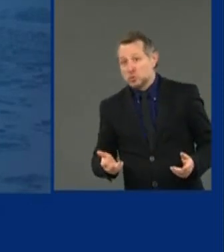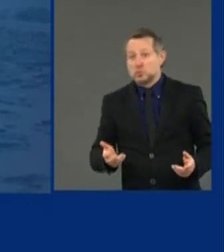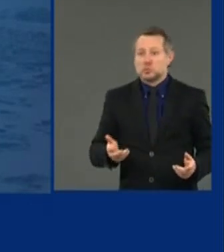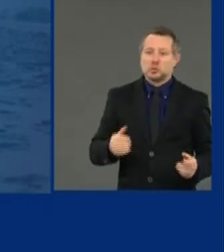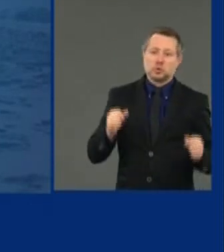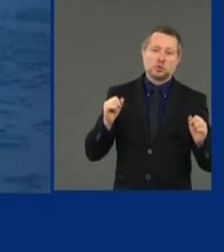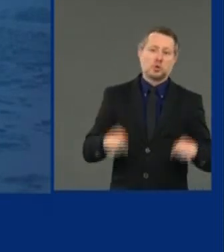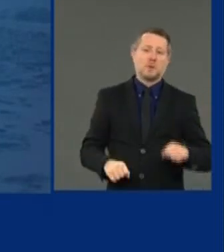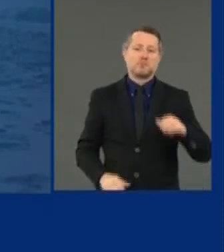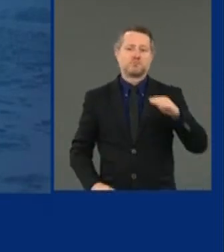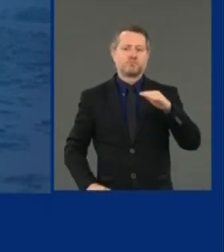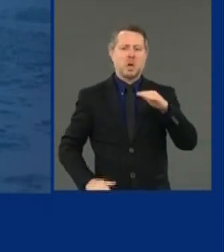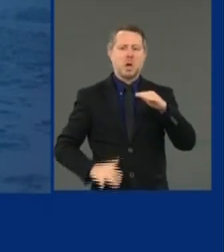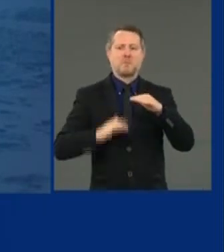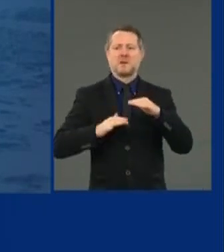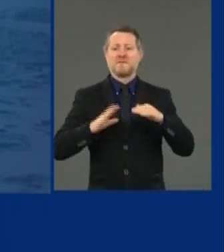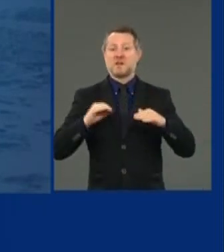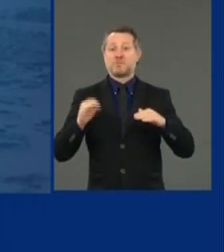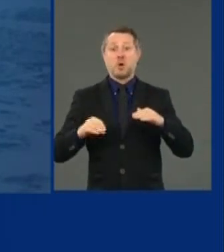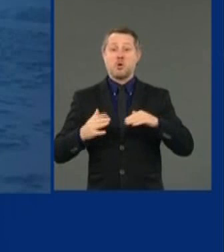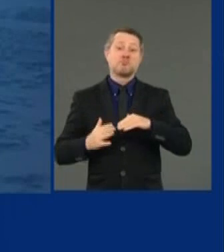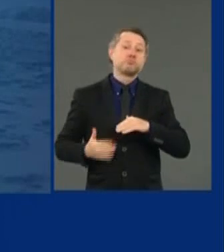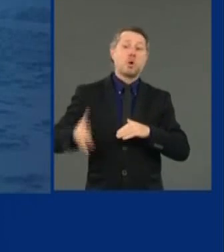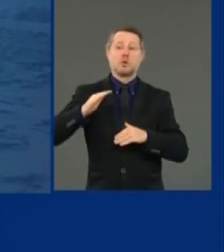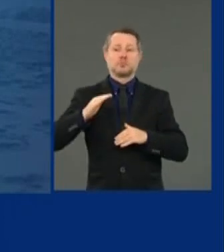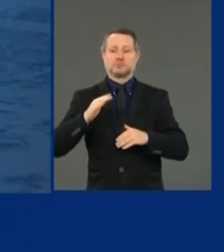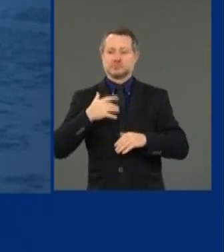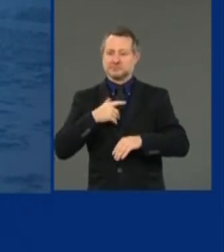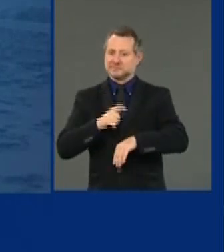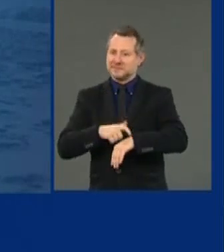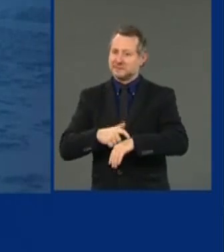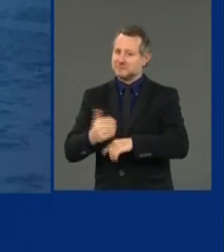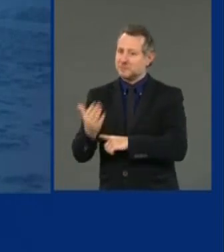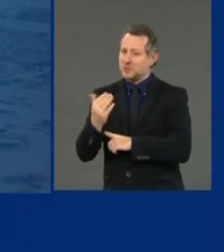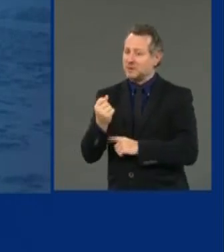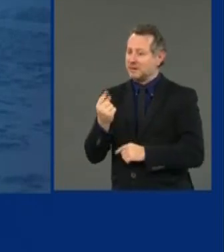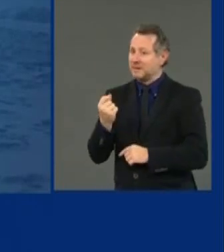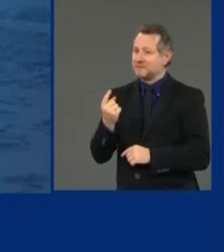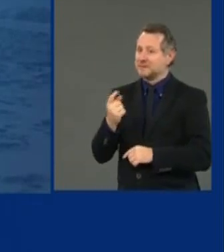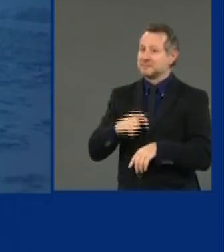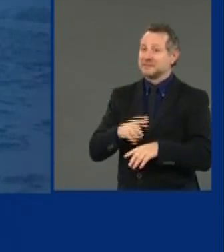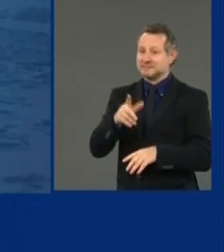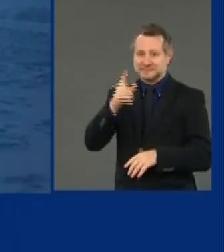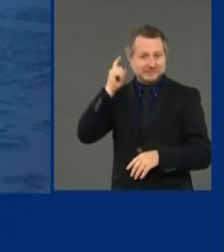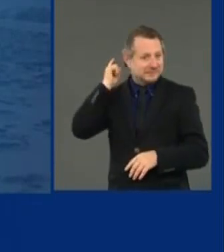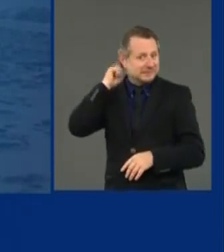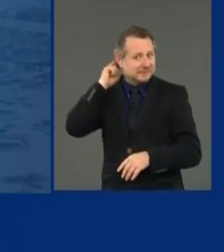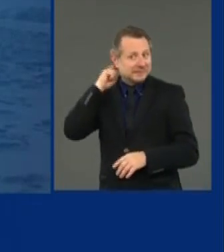50% CAPACITY, THOSE BEACHES MAY IN THE MORNING.